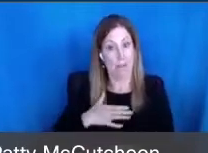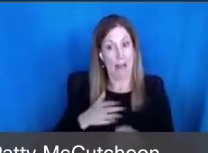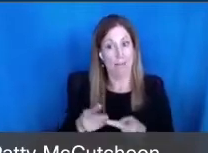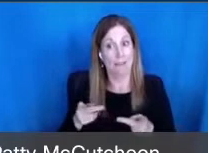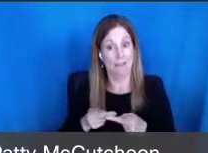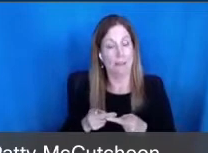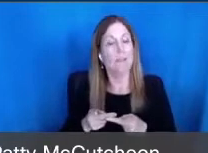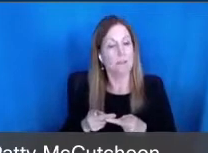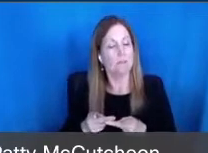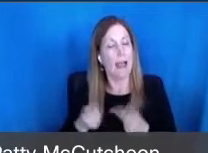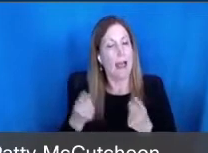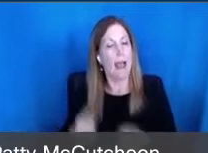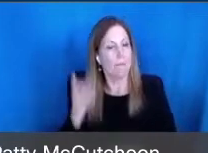of our accessible eLearning project.